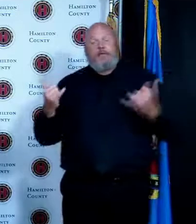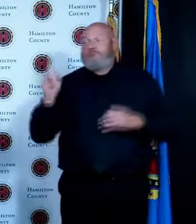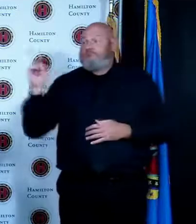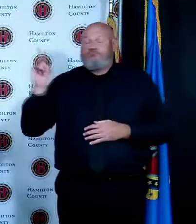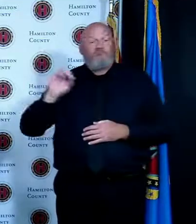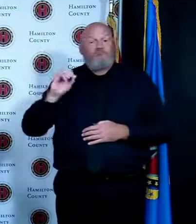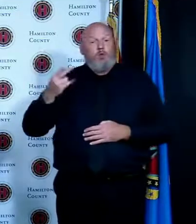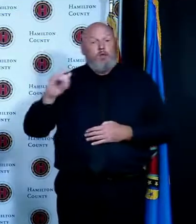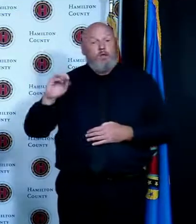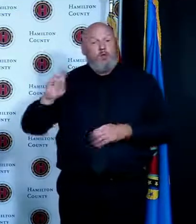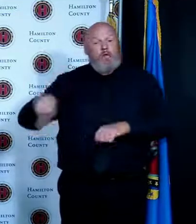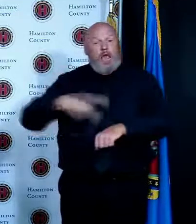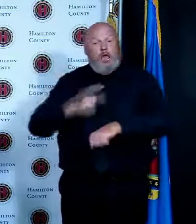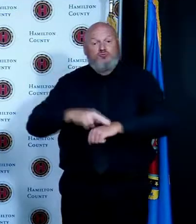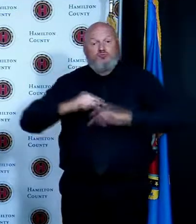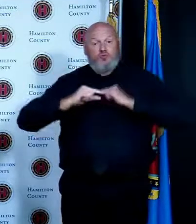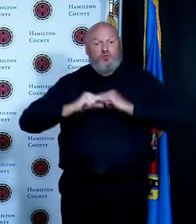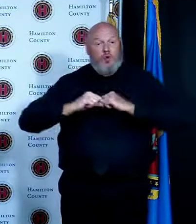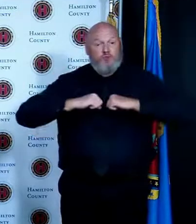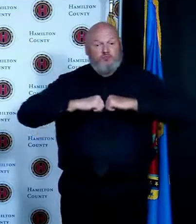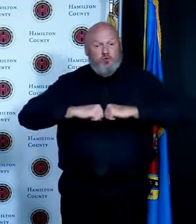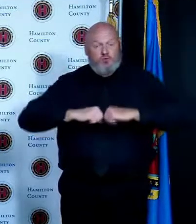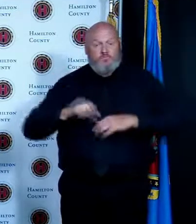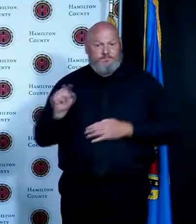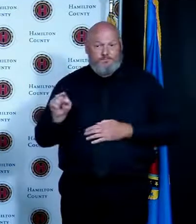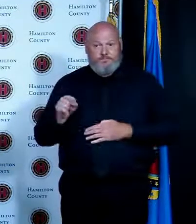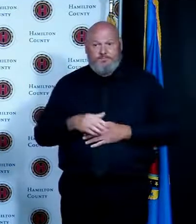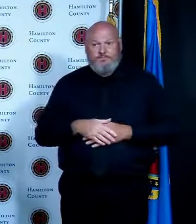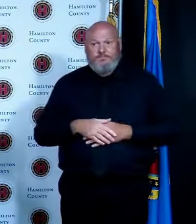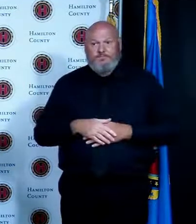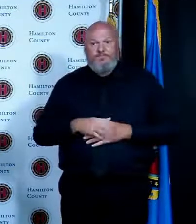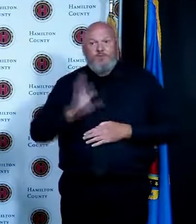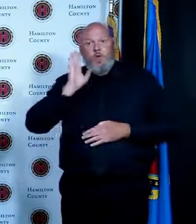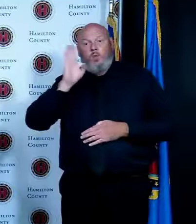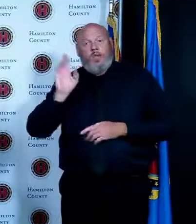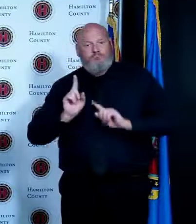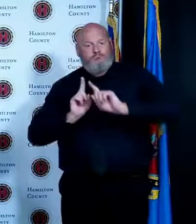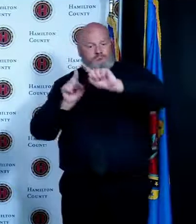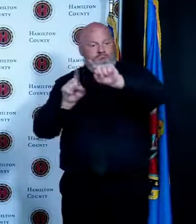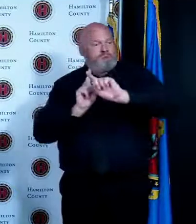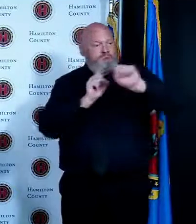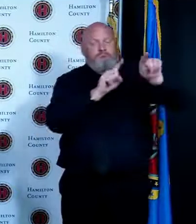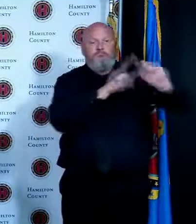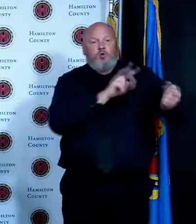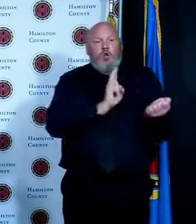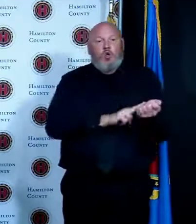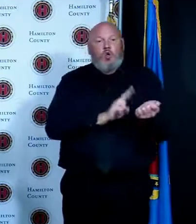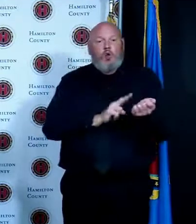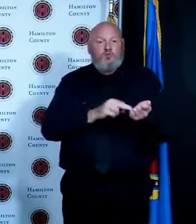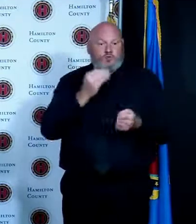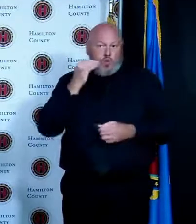being tested this week from the Ohio National Guard the goal is to get in test the employees make sure we find out